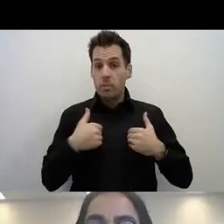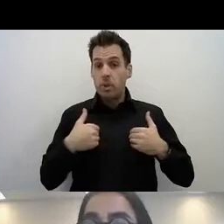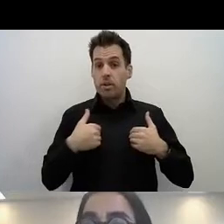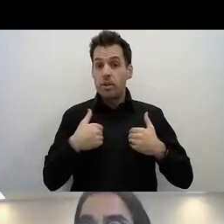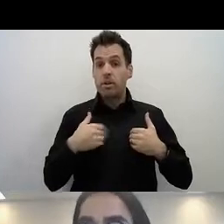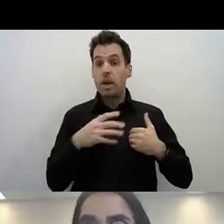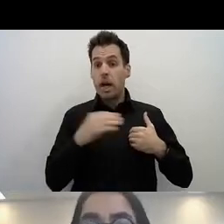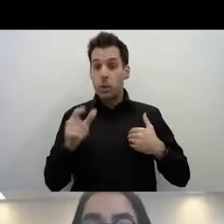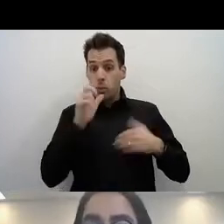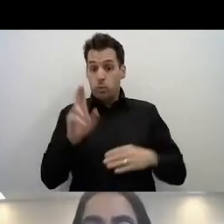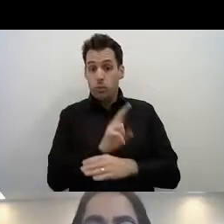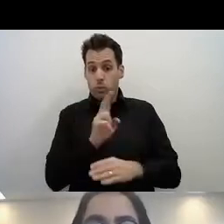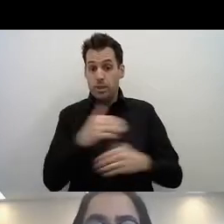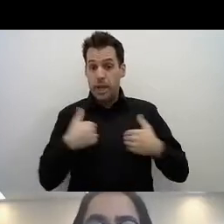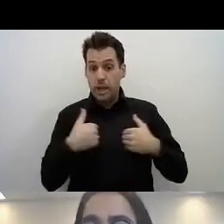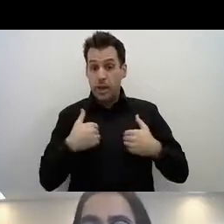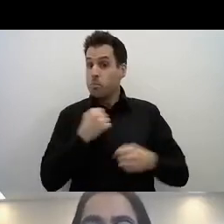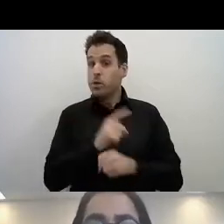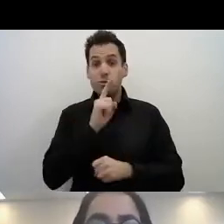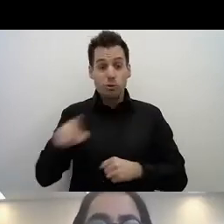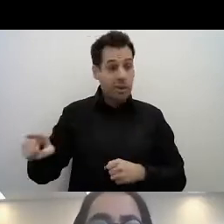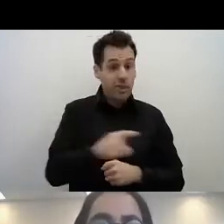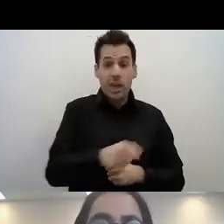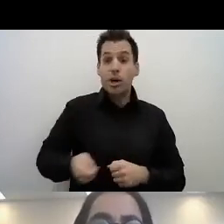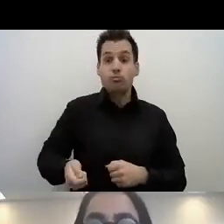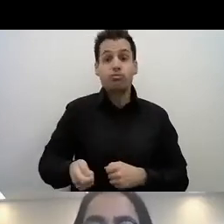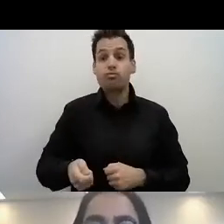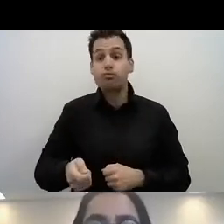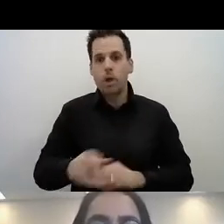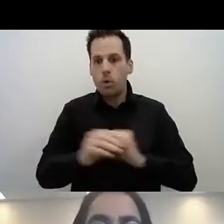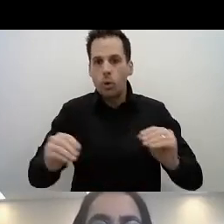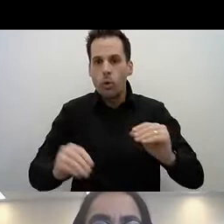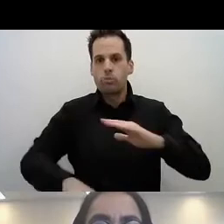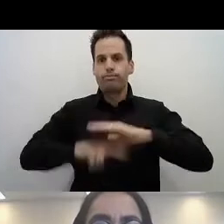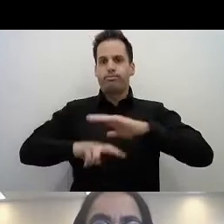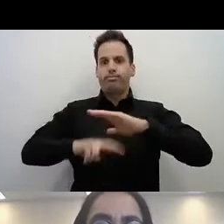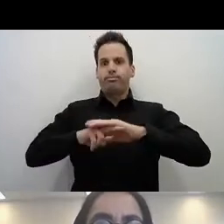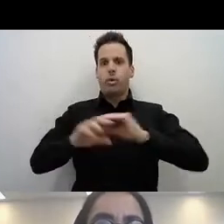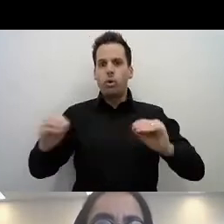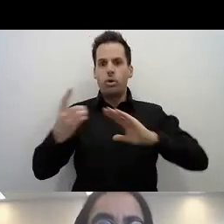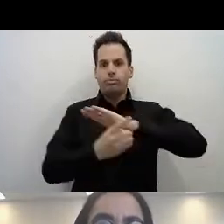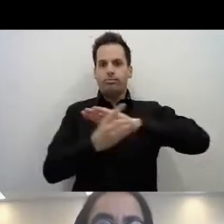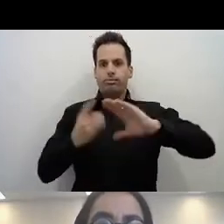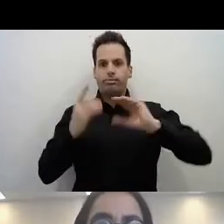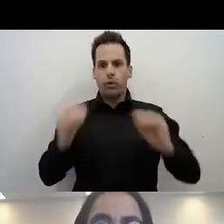discrimination-free environments related to people who use rely upon service animals